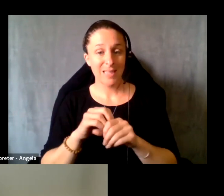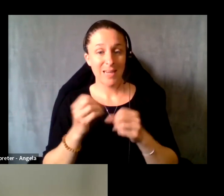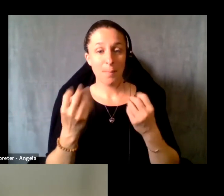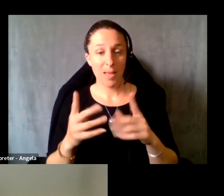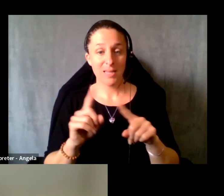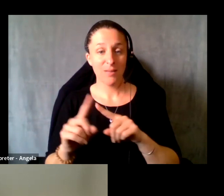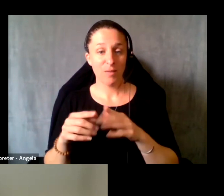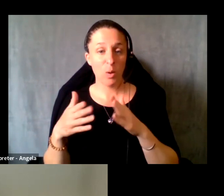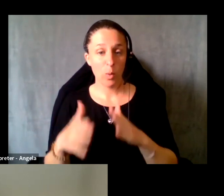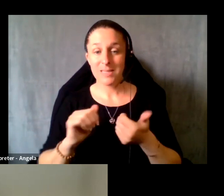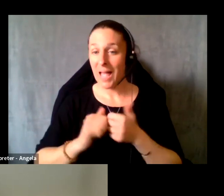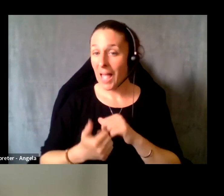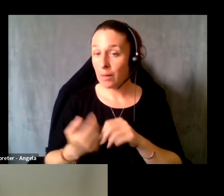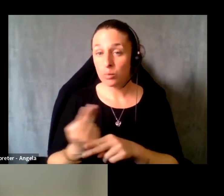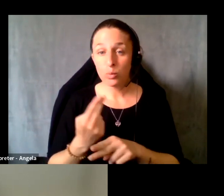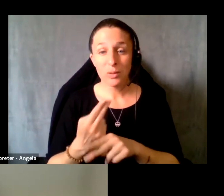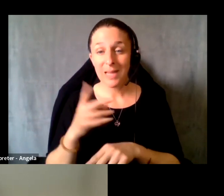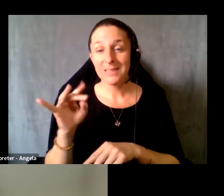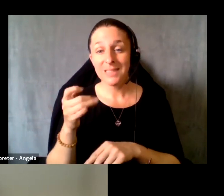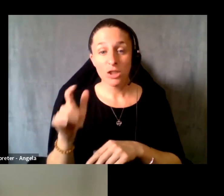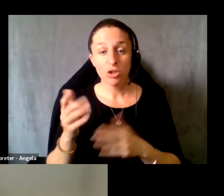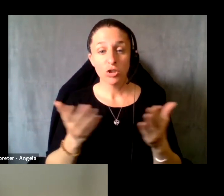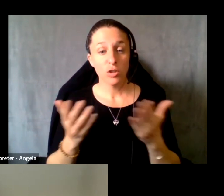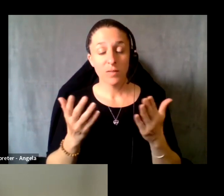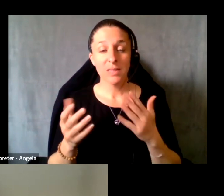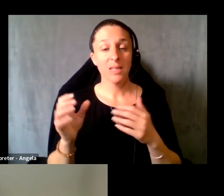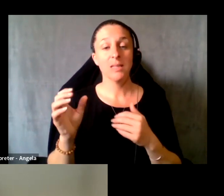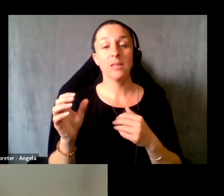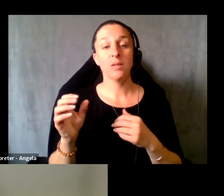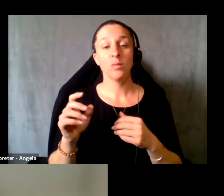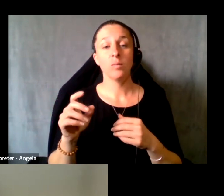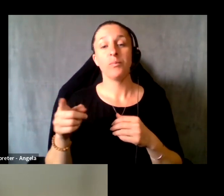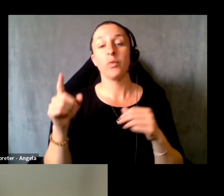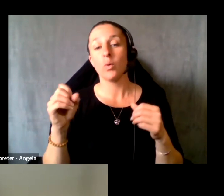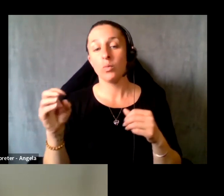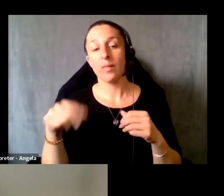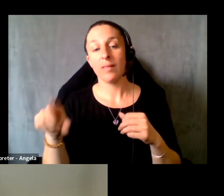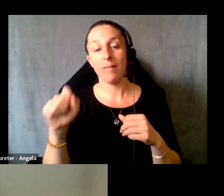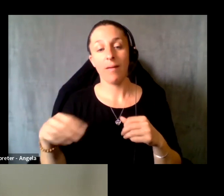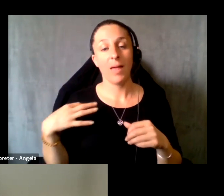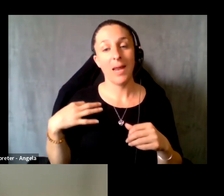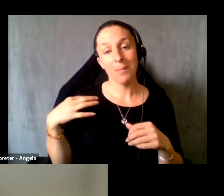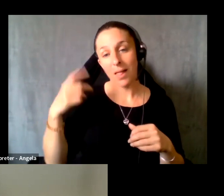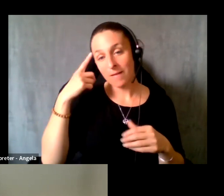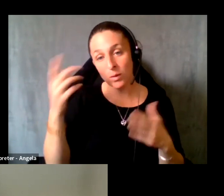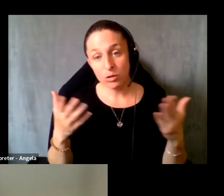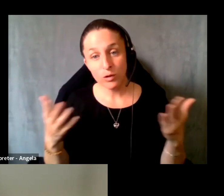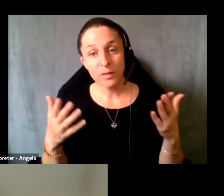to utilize digital services, to apply for services, is that…I mean…are they allowed